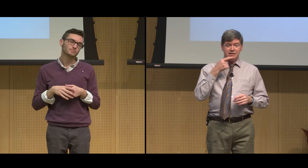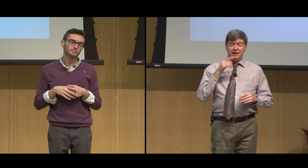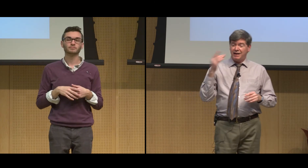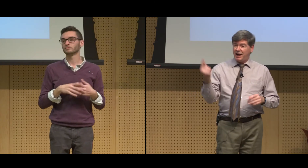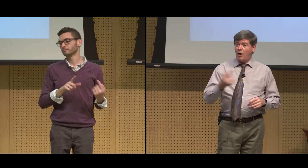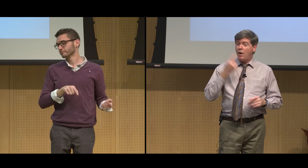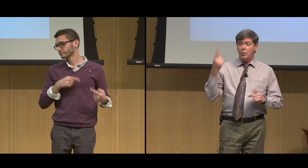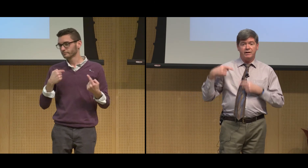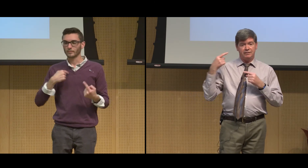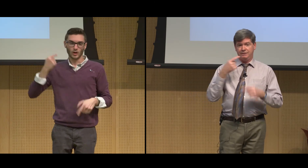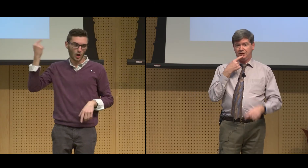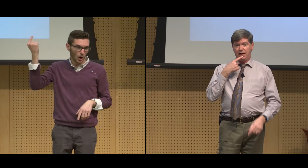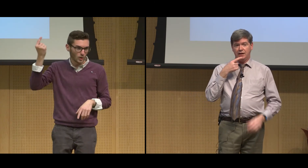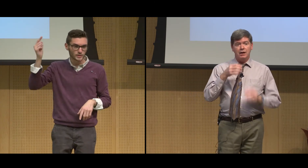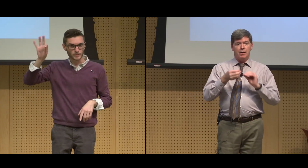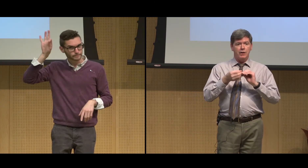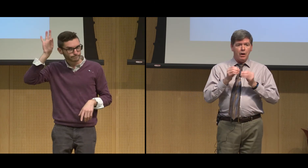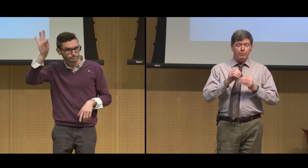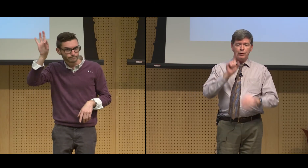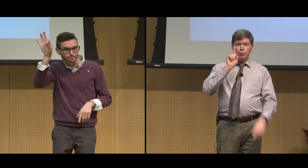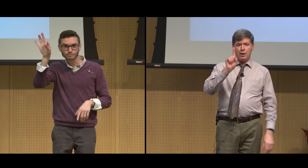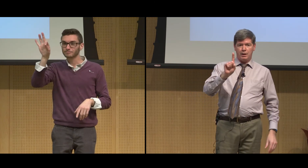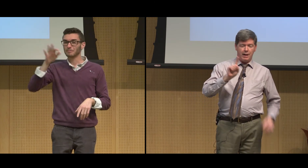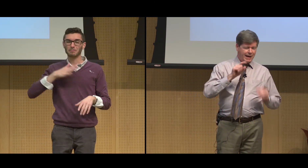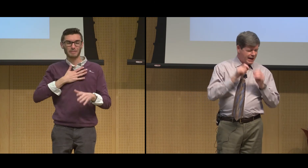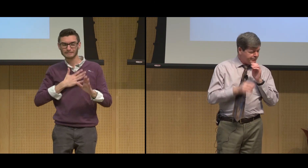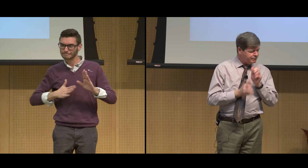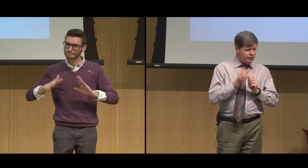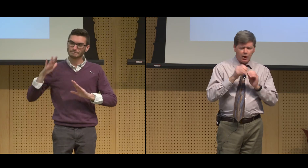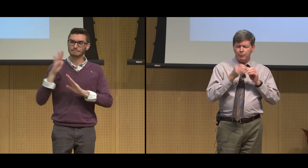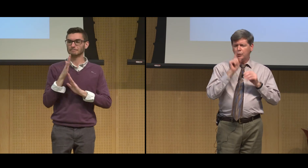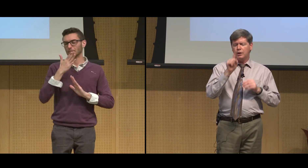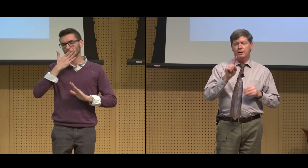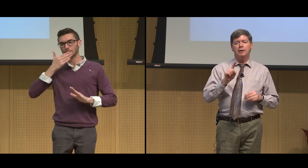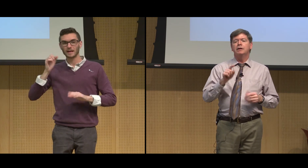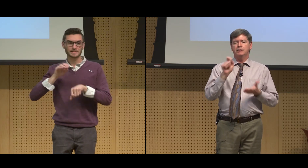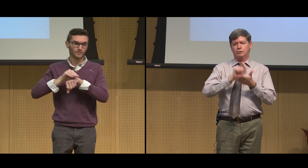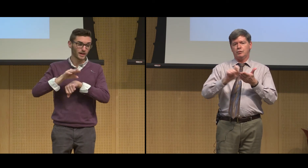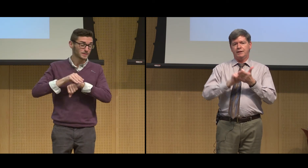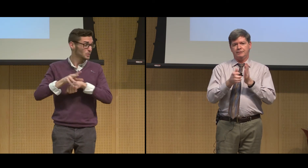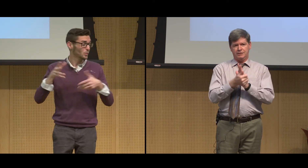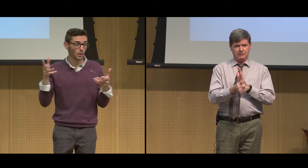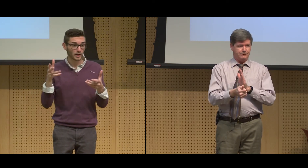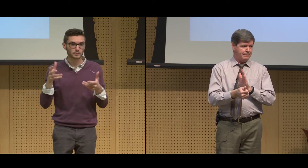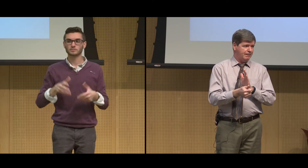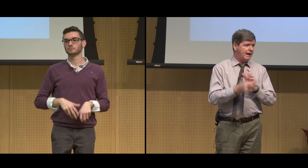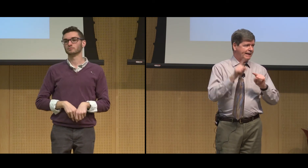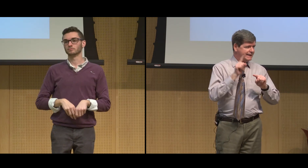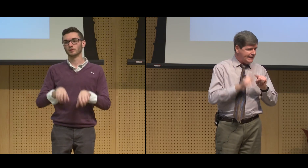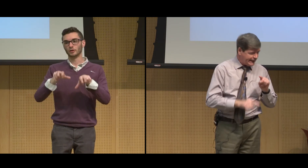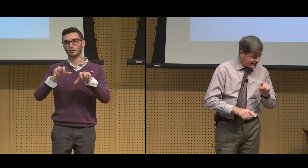I--I would say-- and I always have said number one--abs-- number one is writing skill.